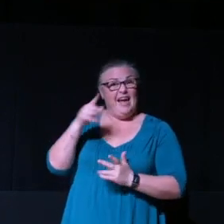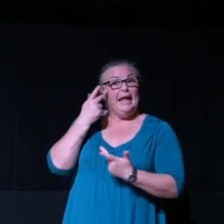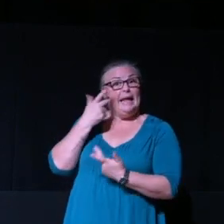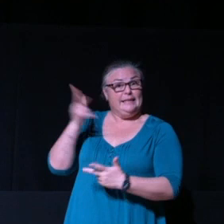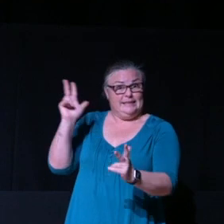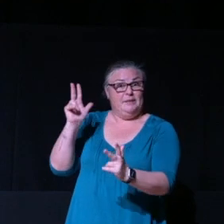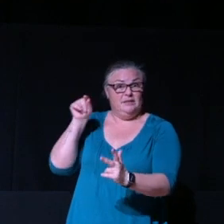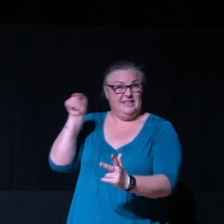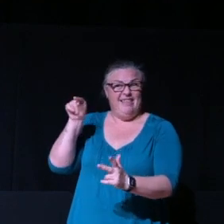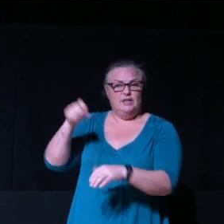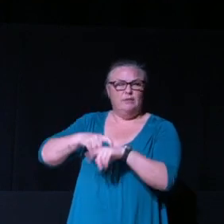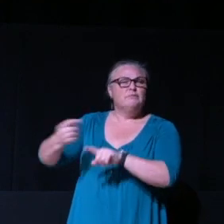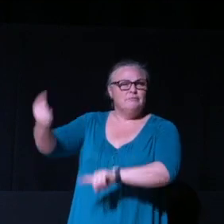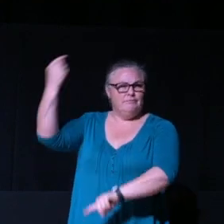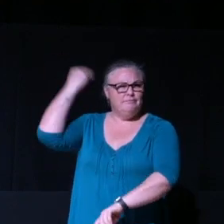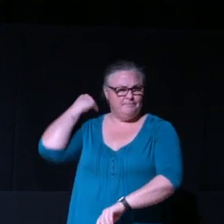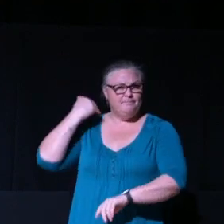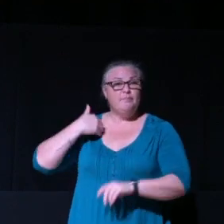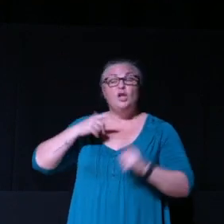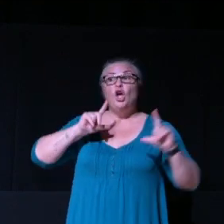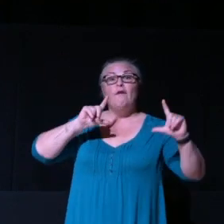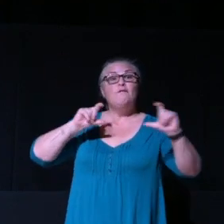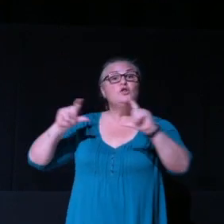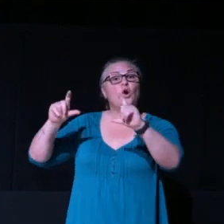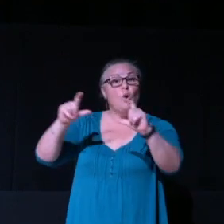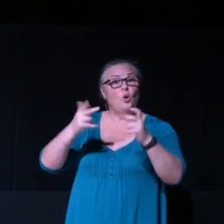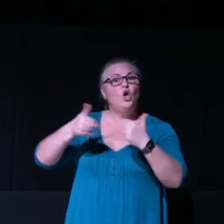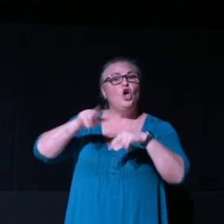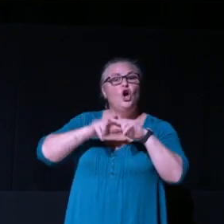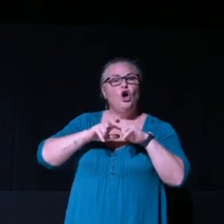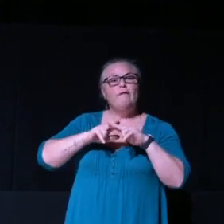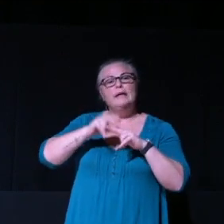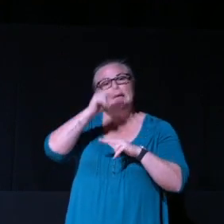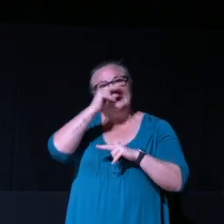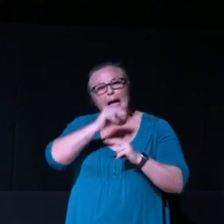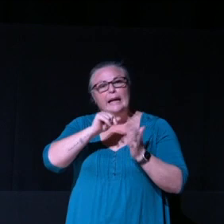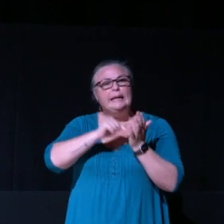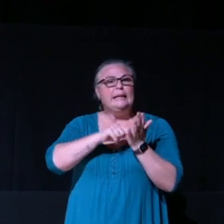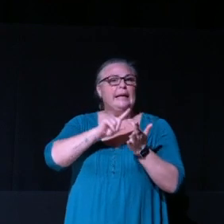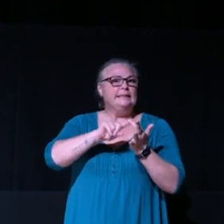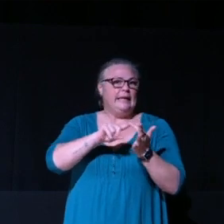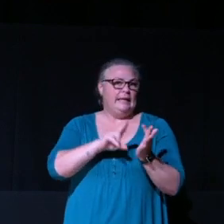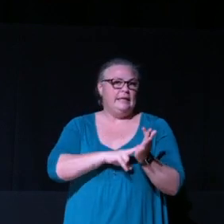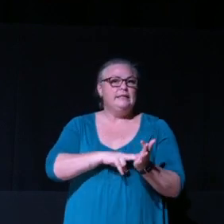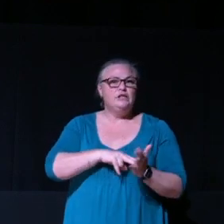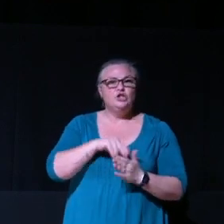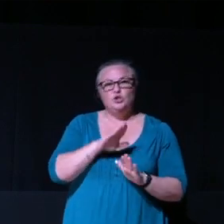Henson had put on of photographs of teenage children who were nude.